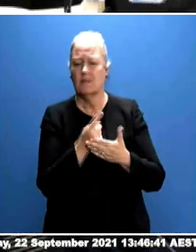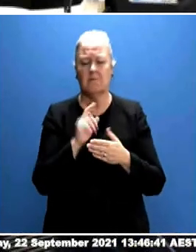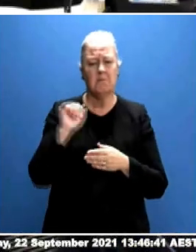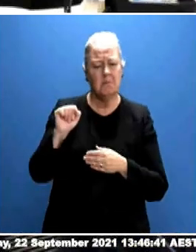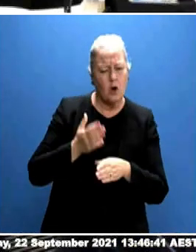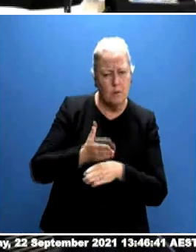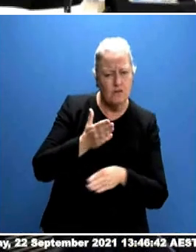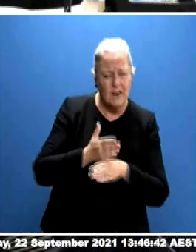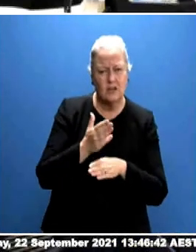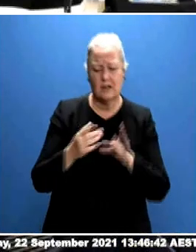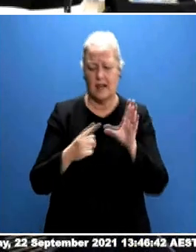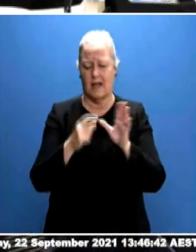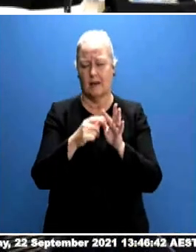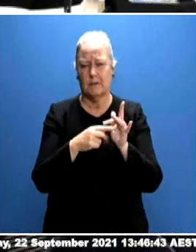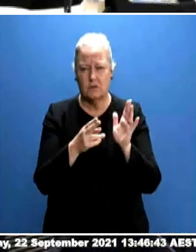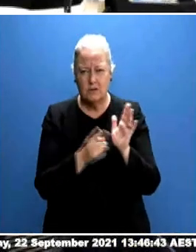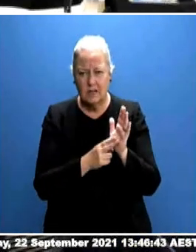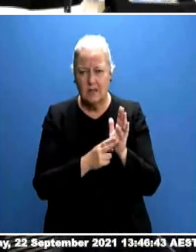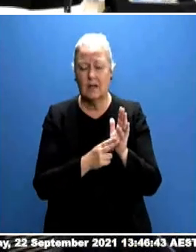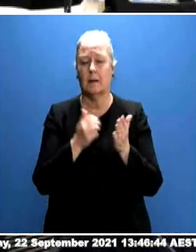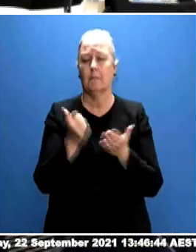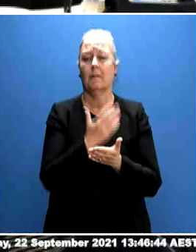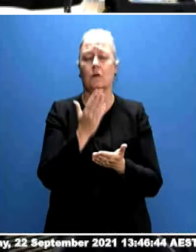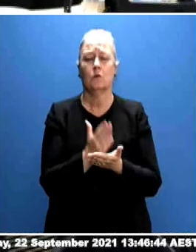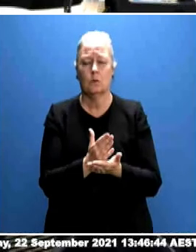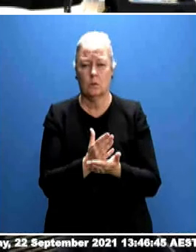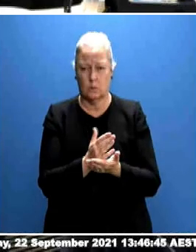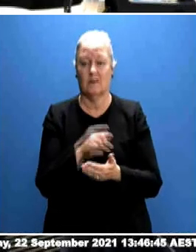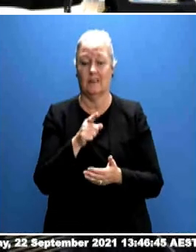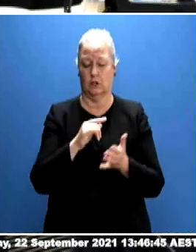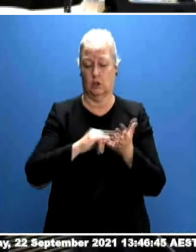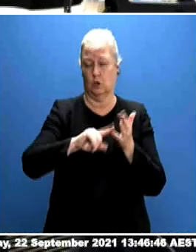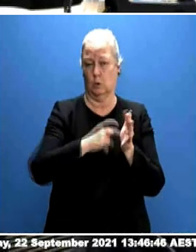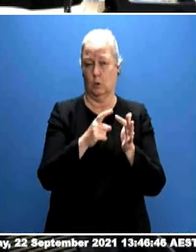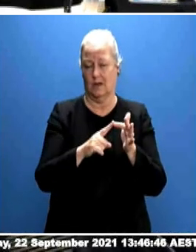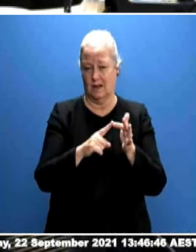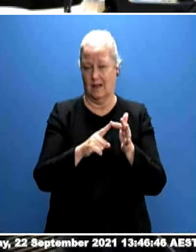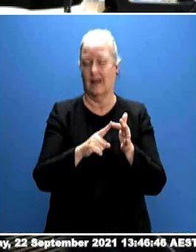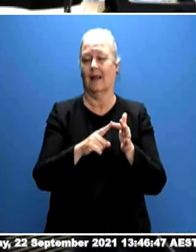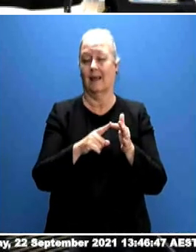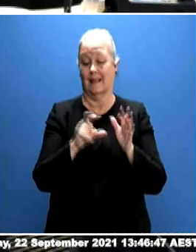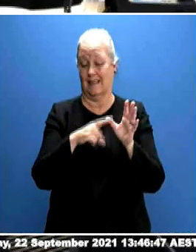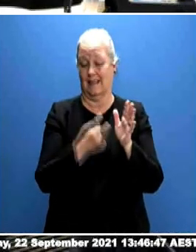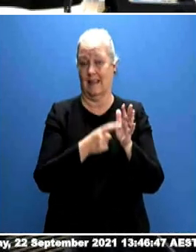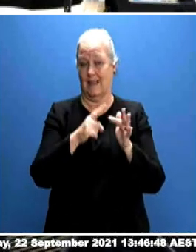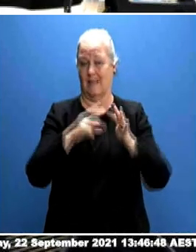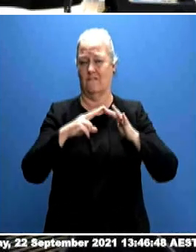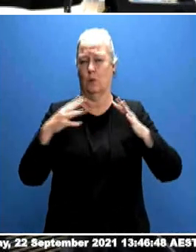administration of Secure Care framework in Western Australia within the context